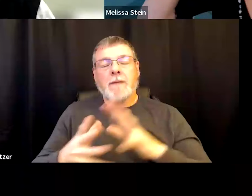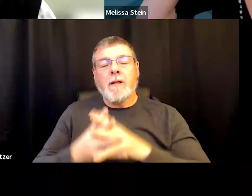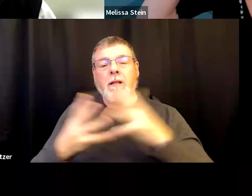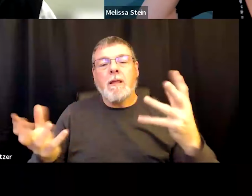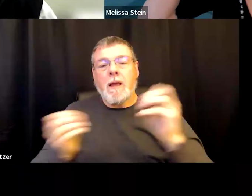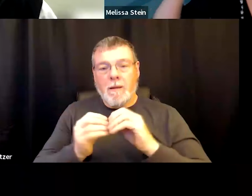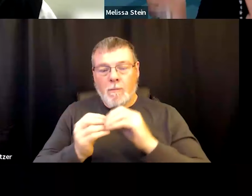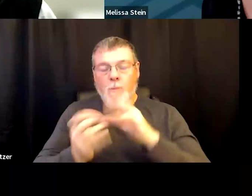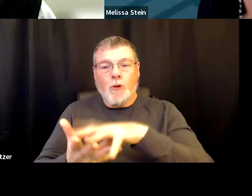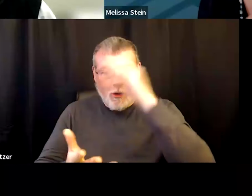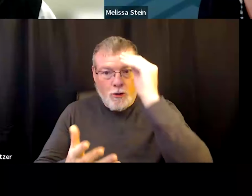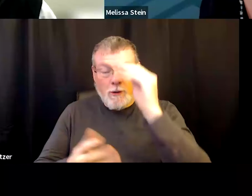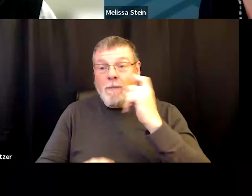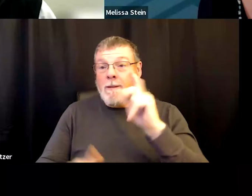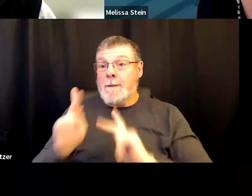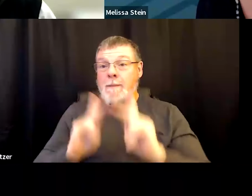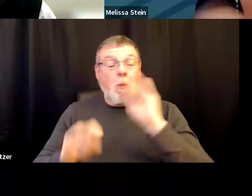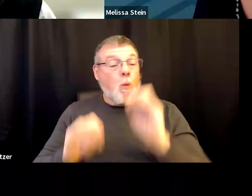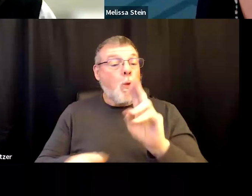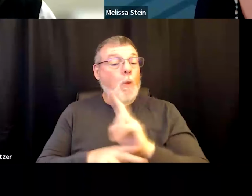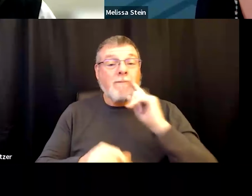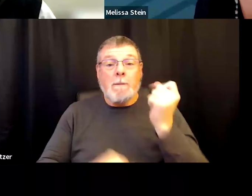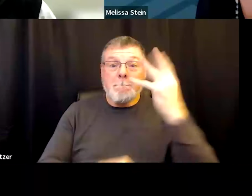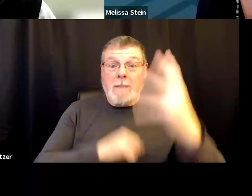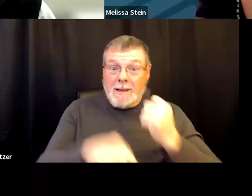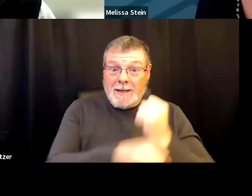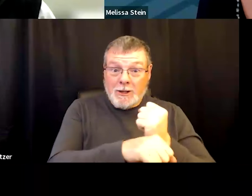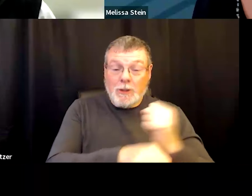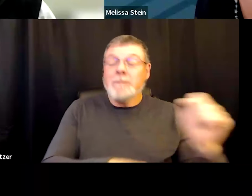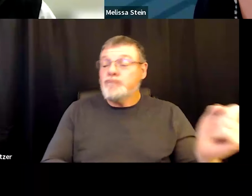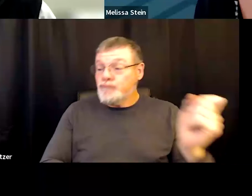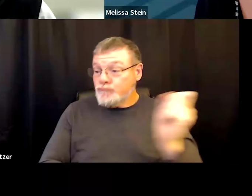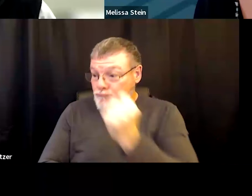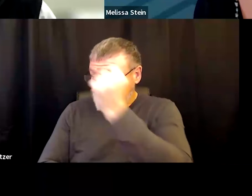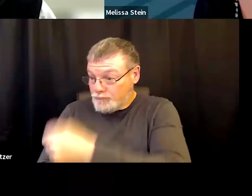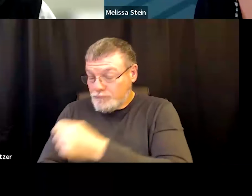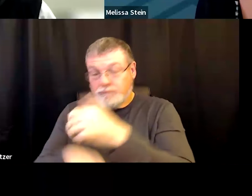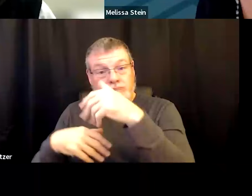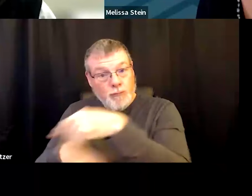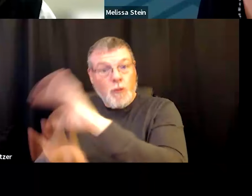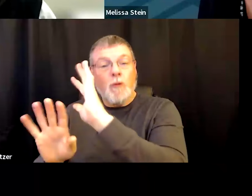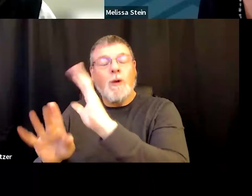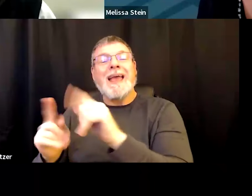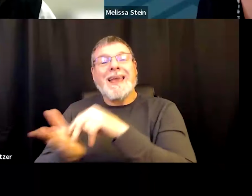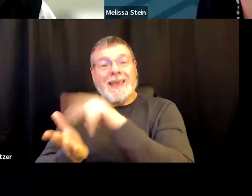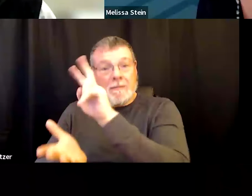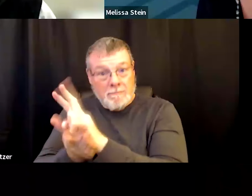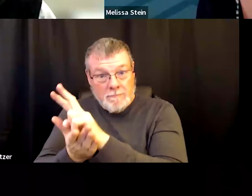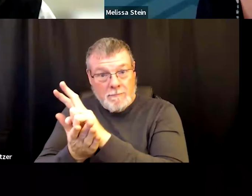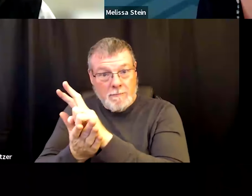because folks who may have not used for years are being released and are returning to use at high rates.